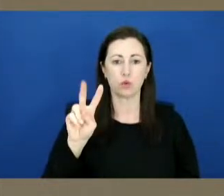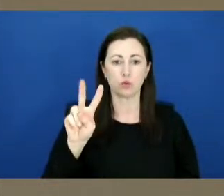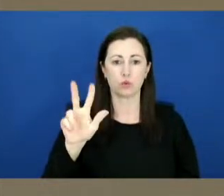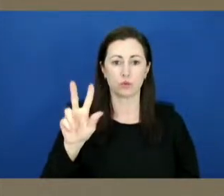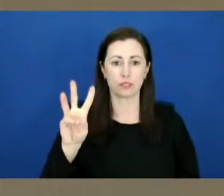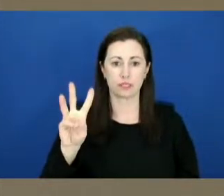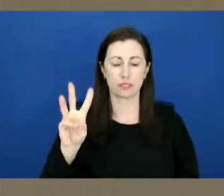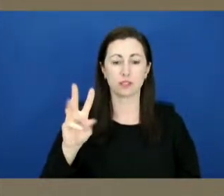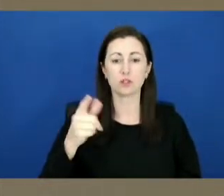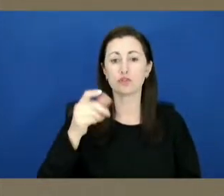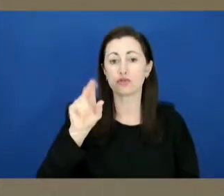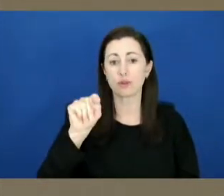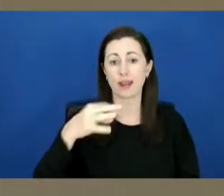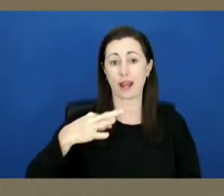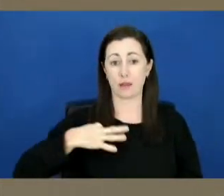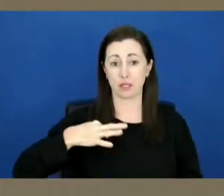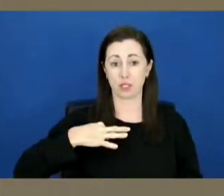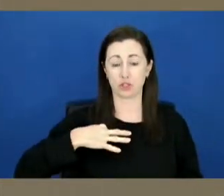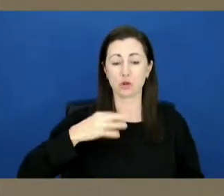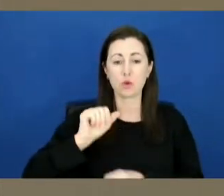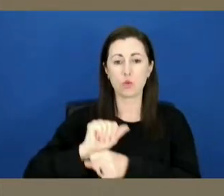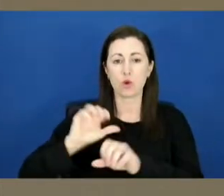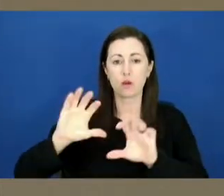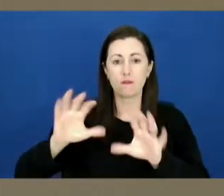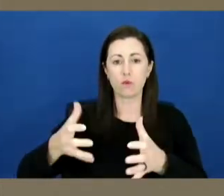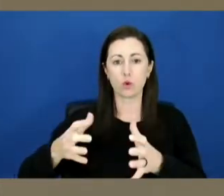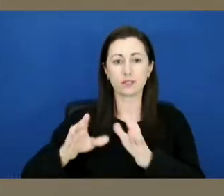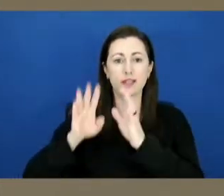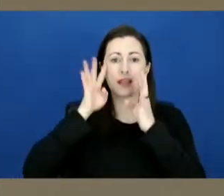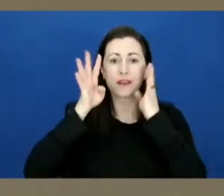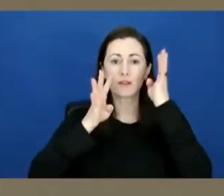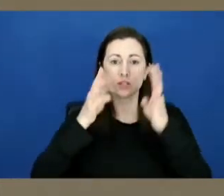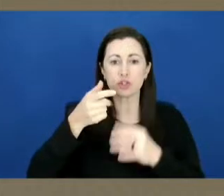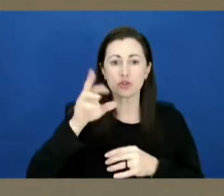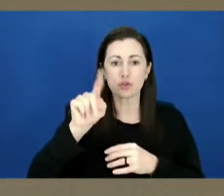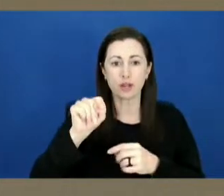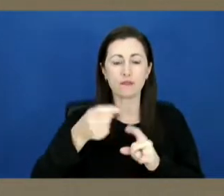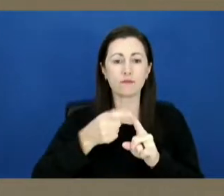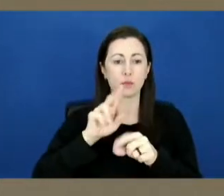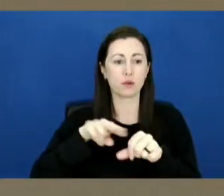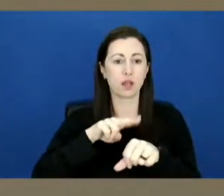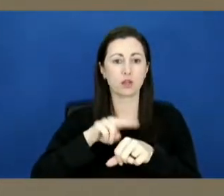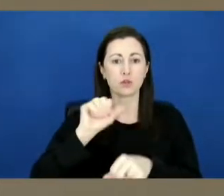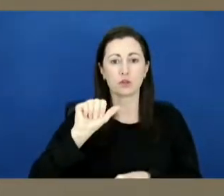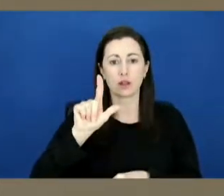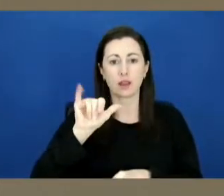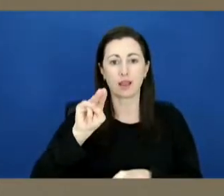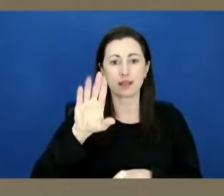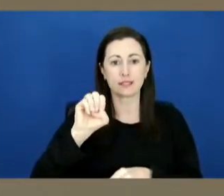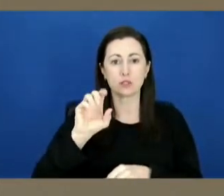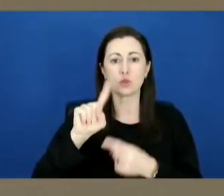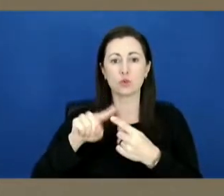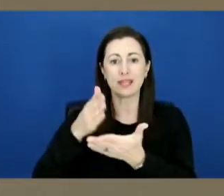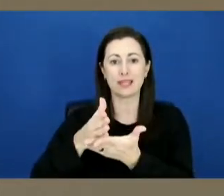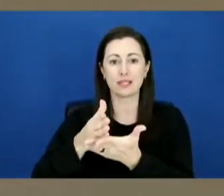NEXT IS ITEM 25-0236.